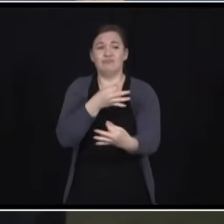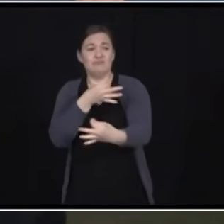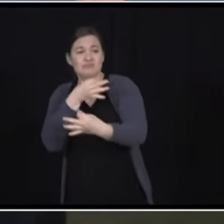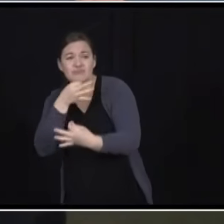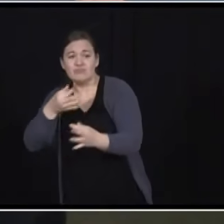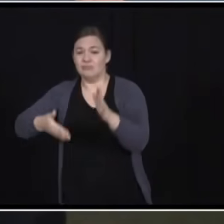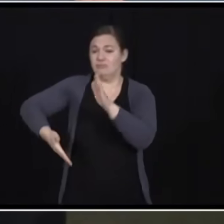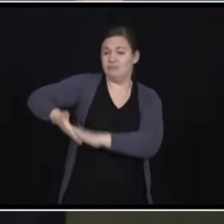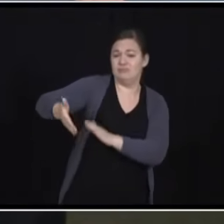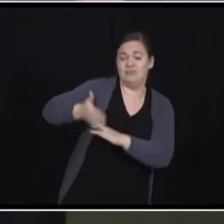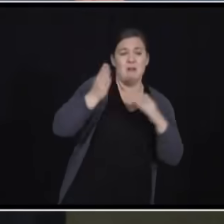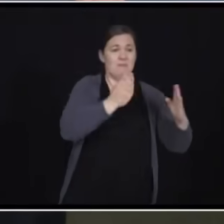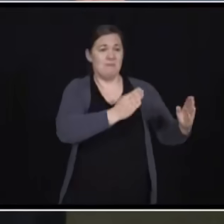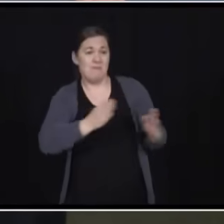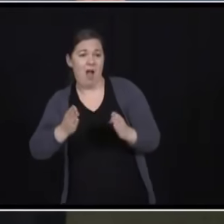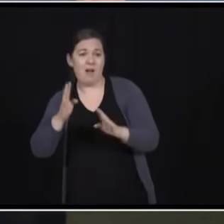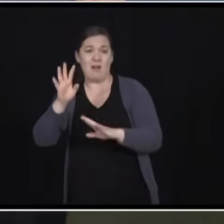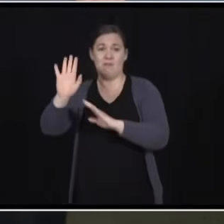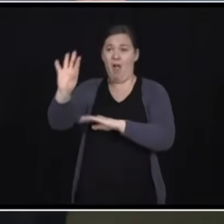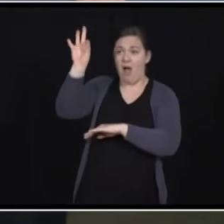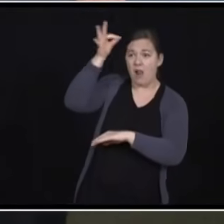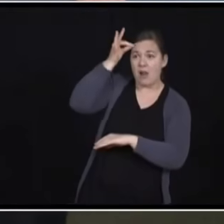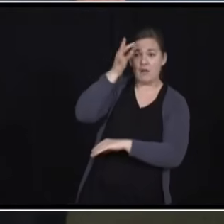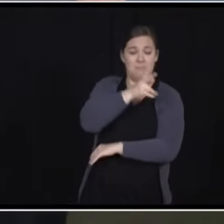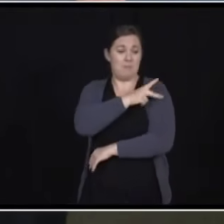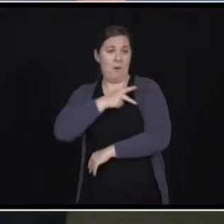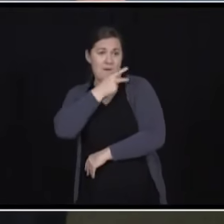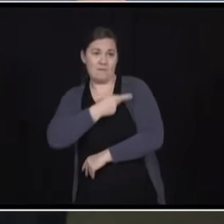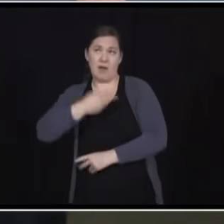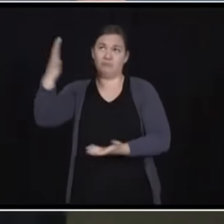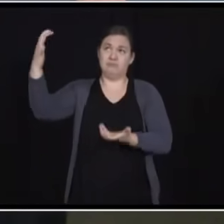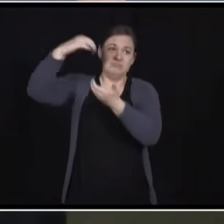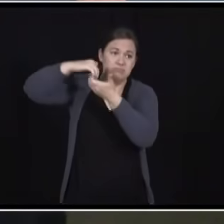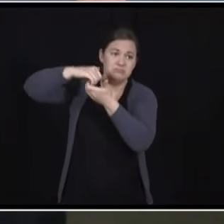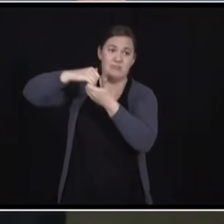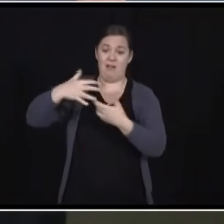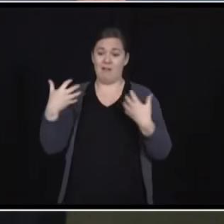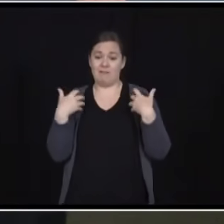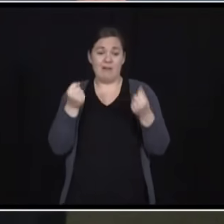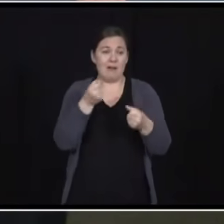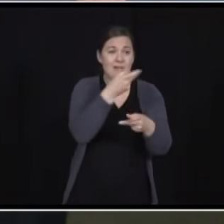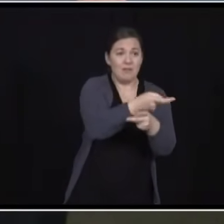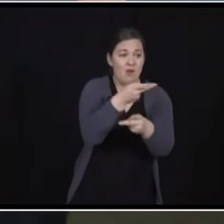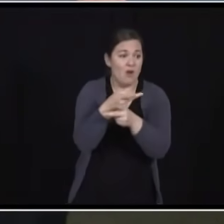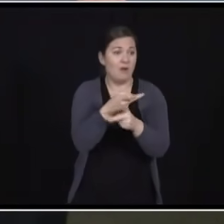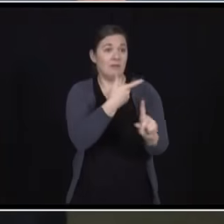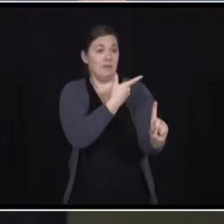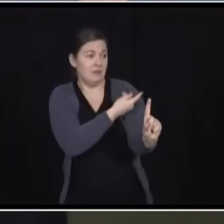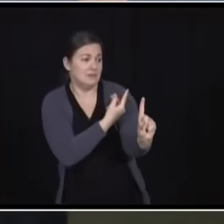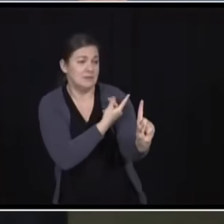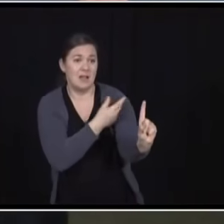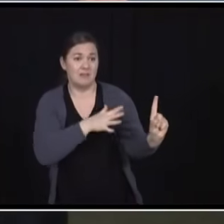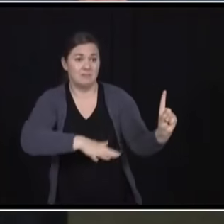Gen. Hilliard's track record of leadership and compassionate make him the right person to lead our ministers COVID-19 vaccine distribution